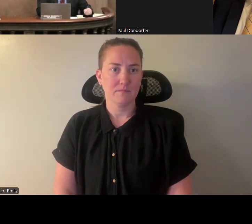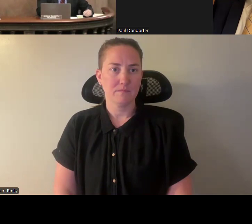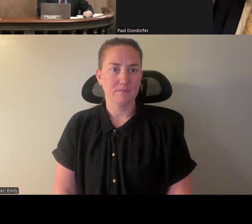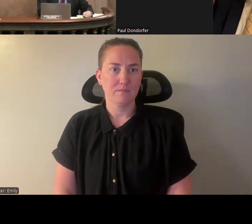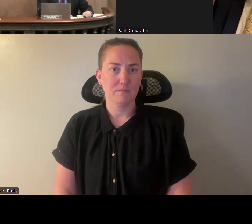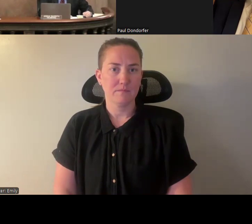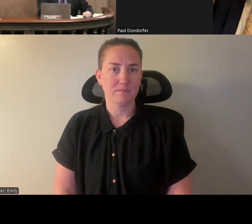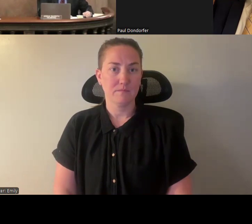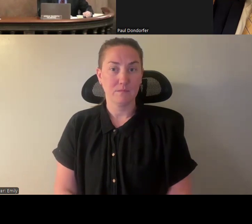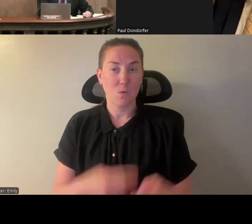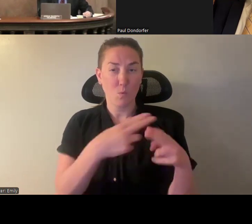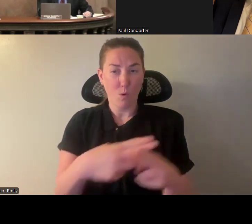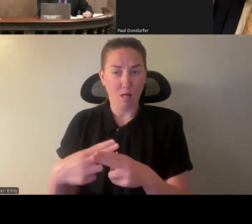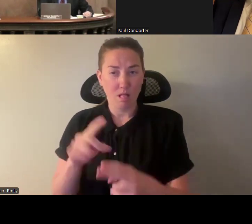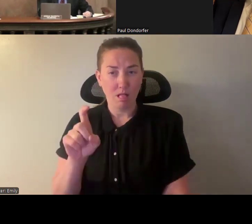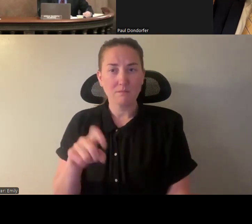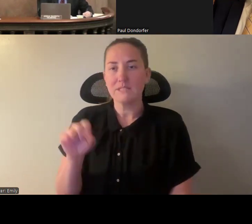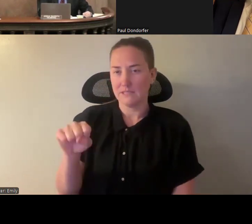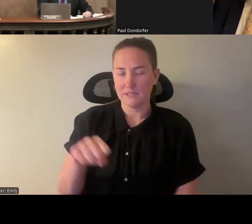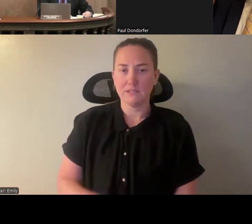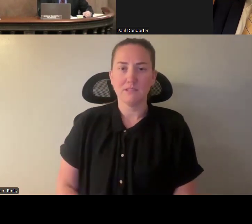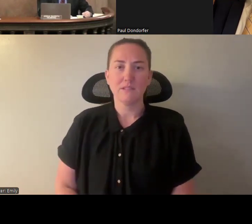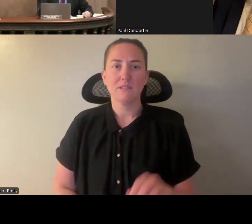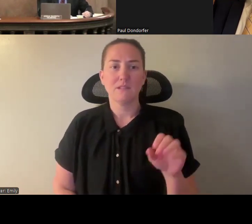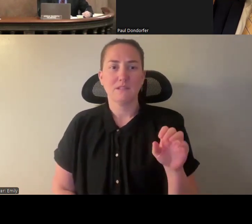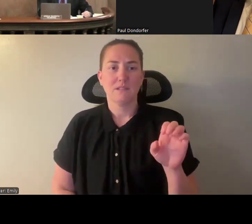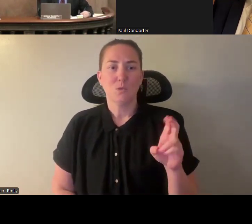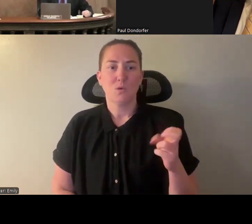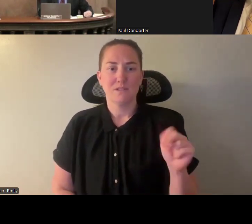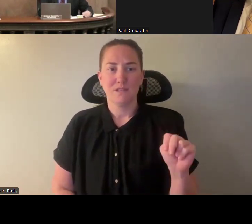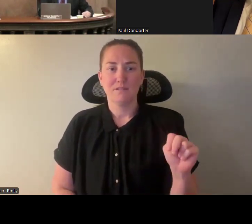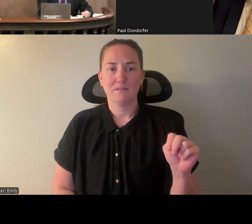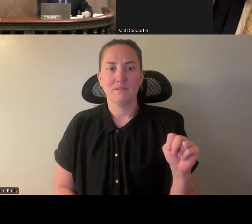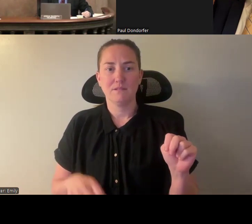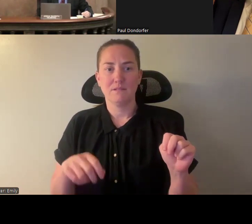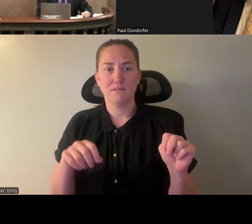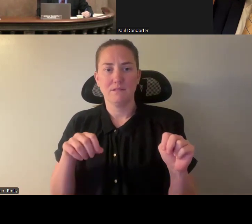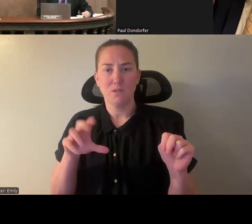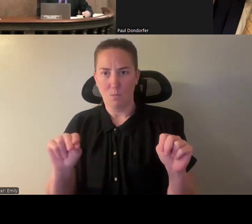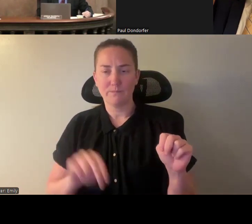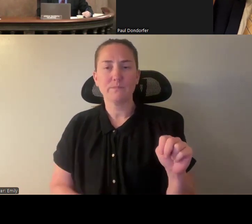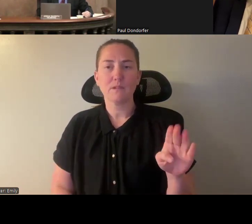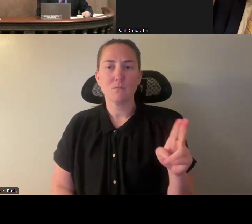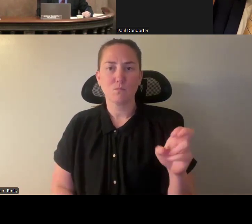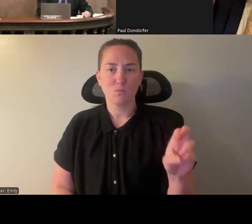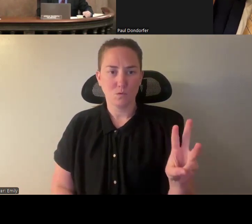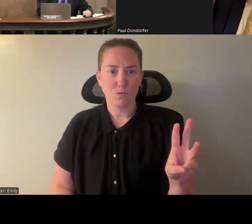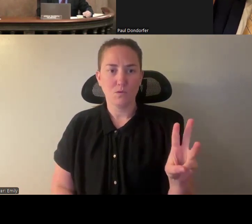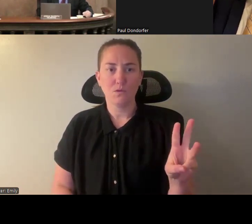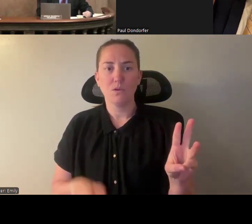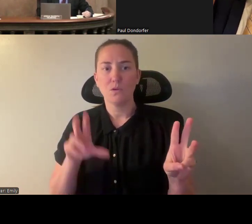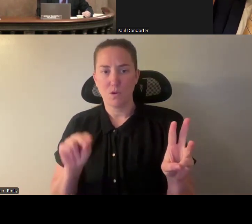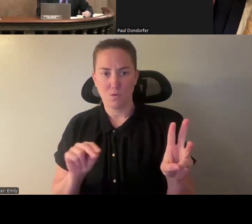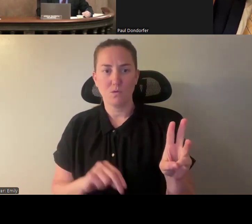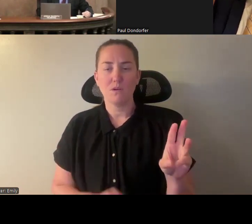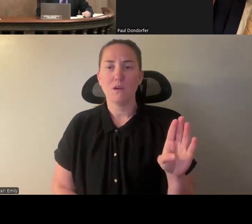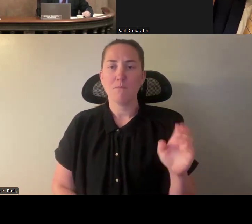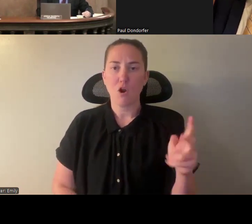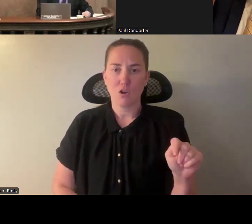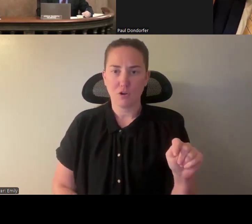We want a roll call Yes Mr Eden Mr Edlesen votes no Mr Brew Mr Brew votes no Miss Barnhart yes